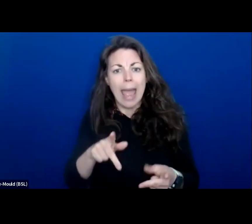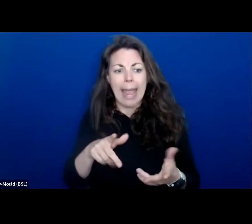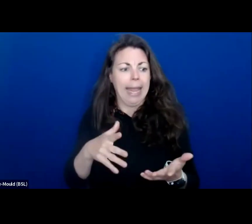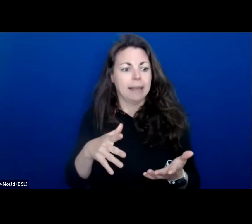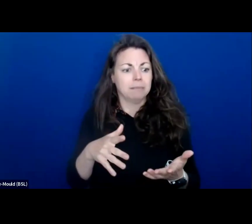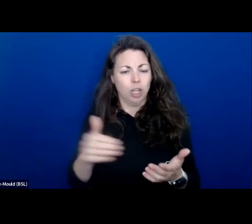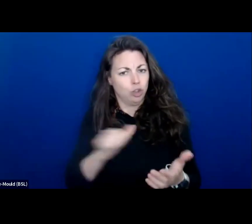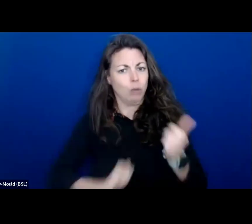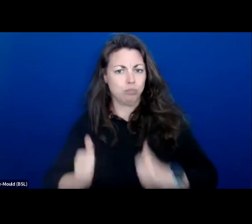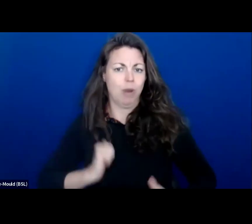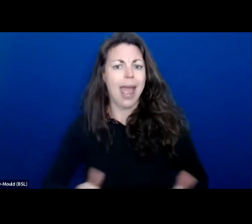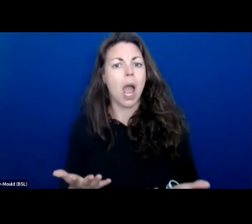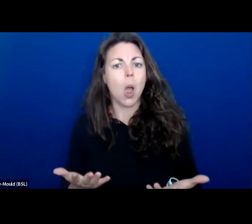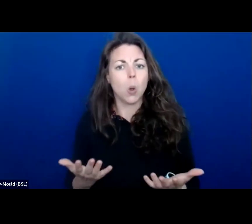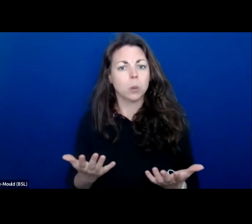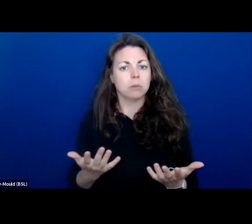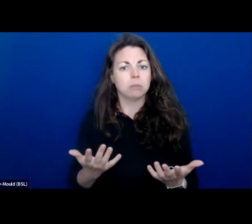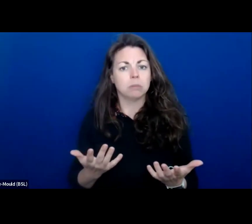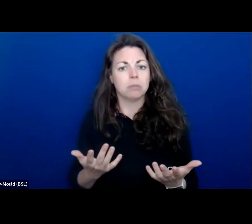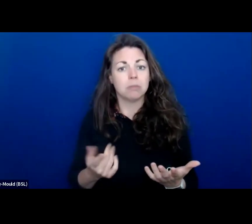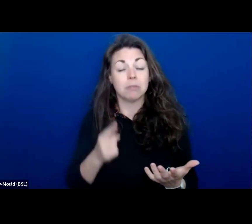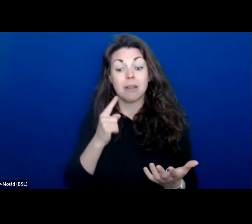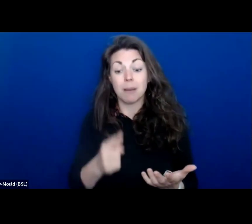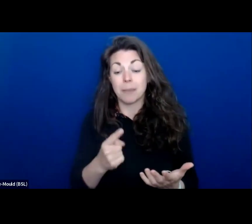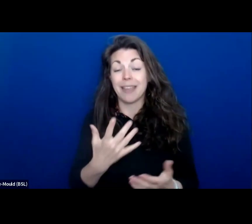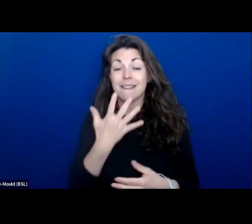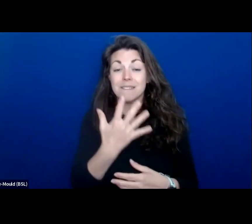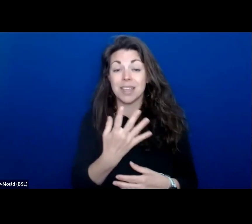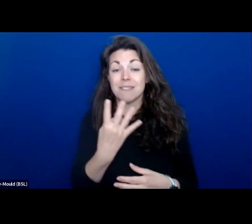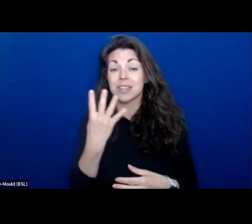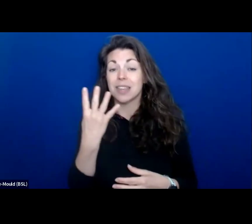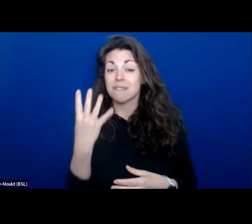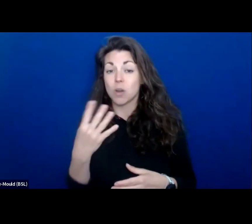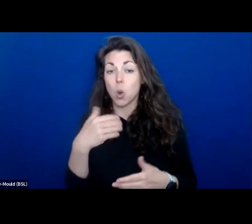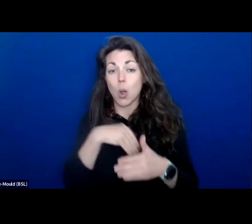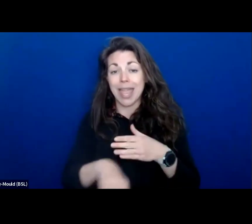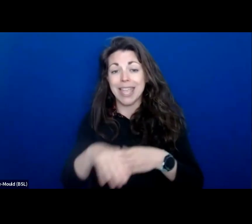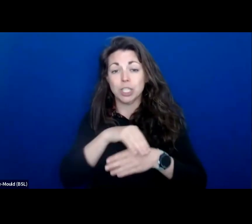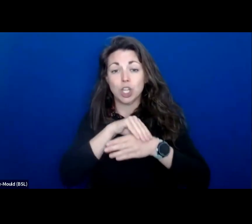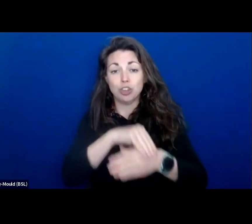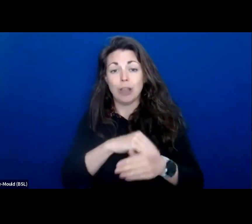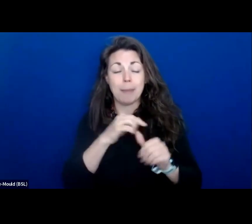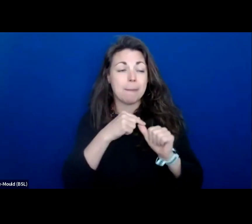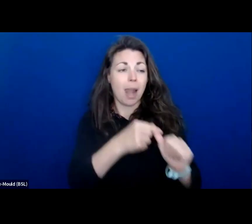And I applied to 54 internships. Anything that was related to international development,